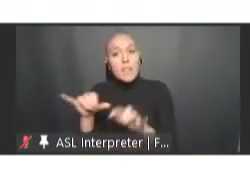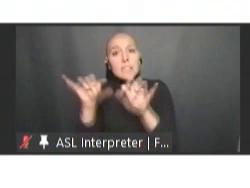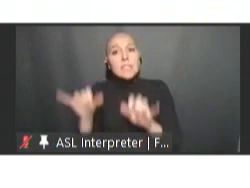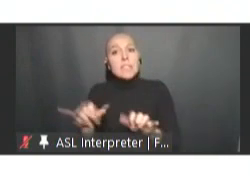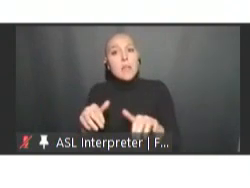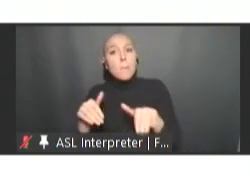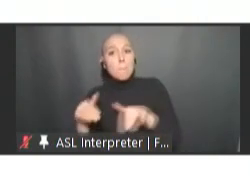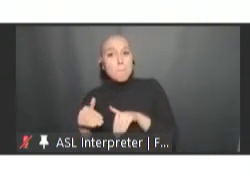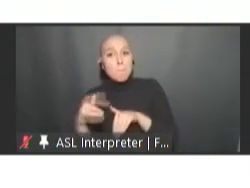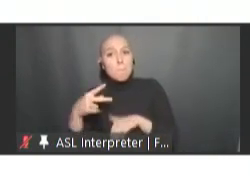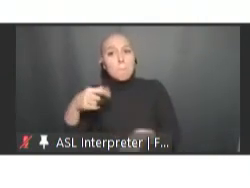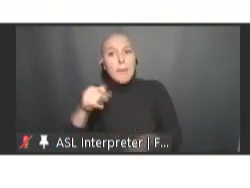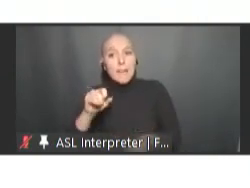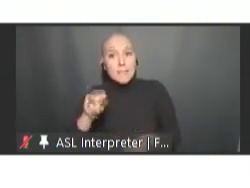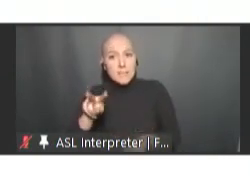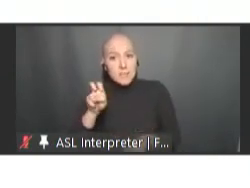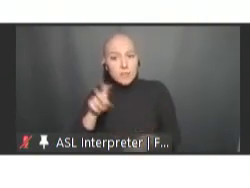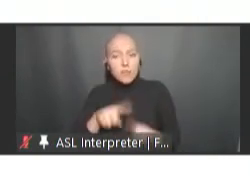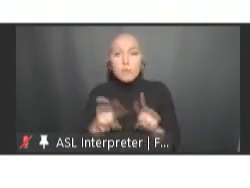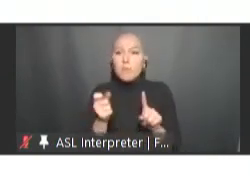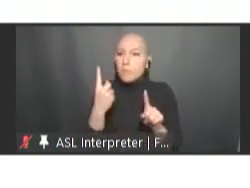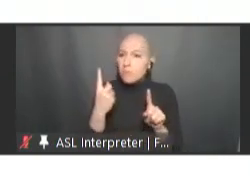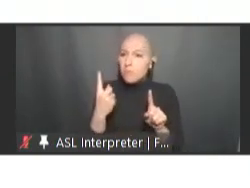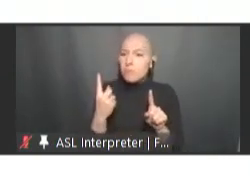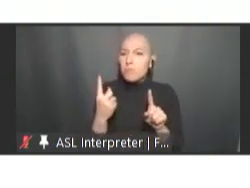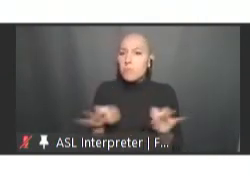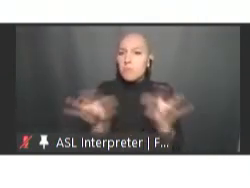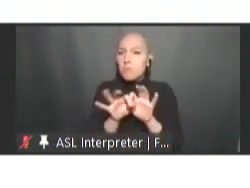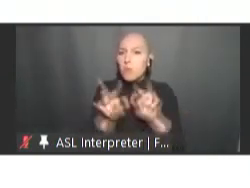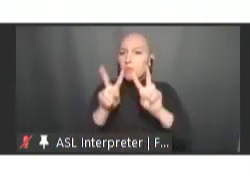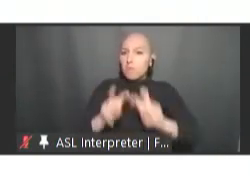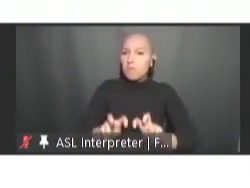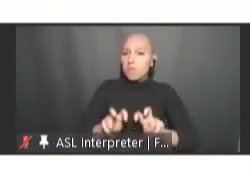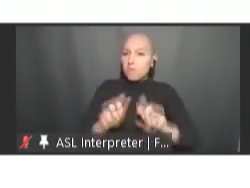to look at all of those not just in the realm of background population